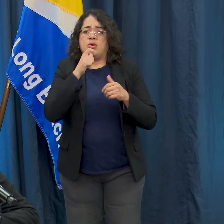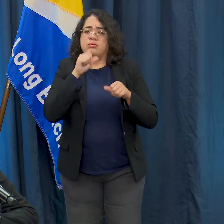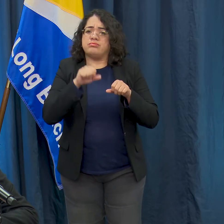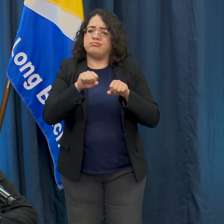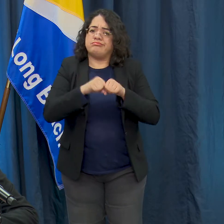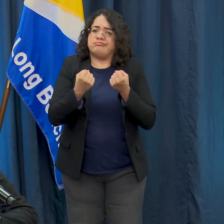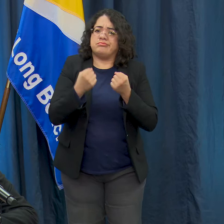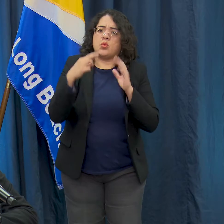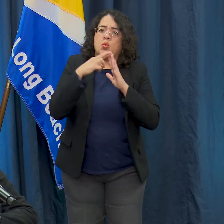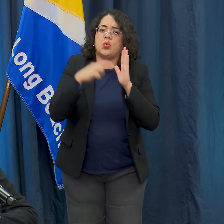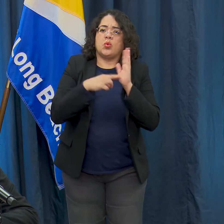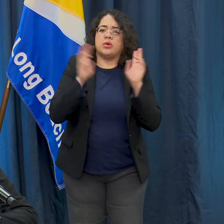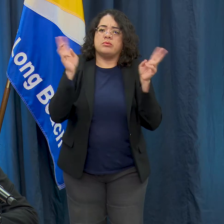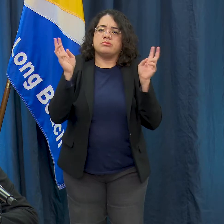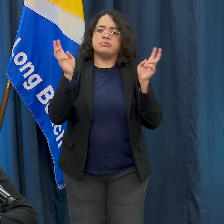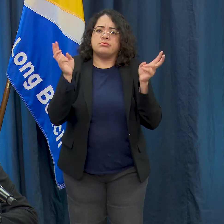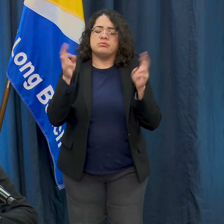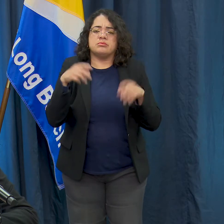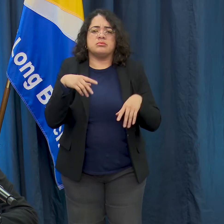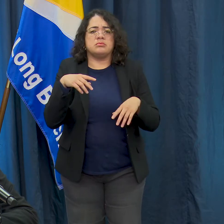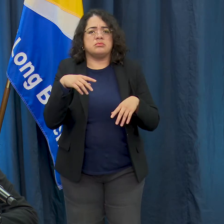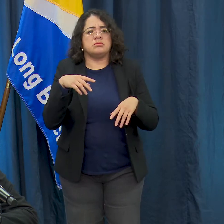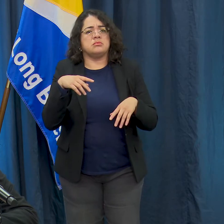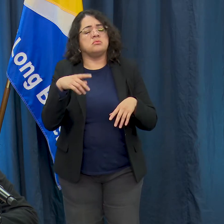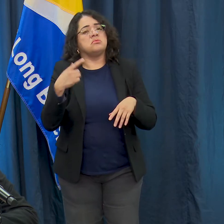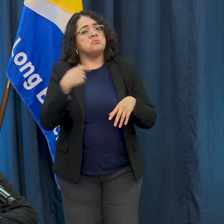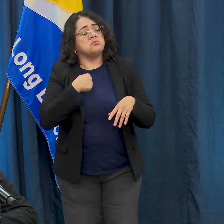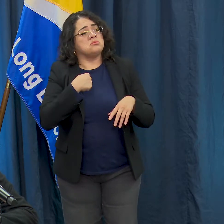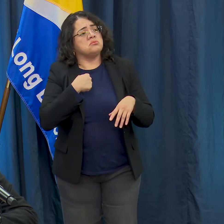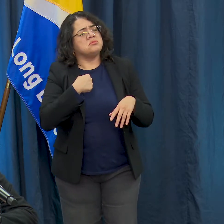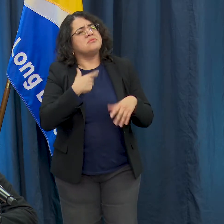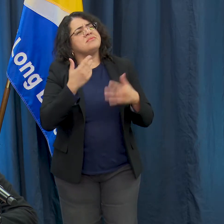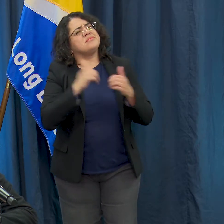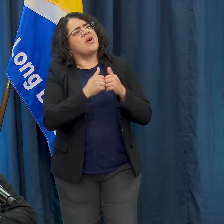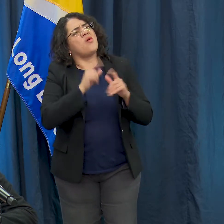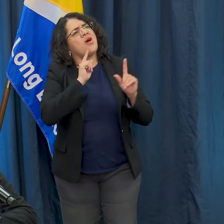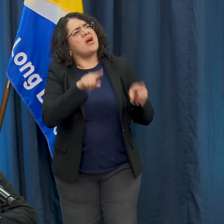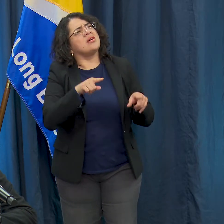don't know not that I am aware of. It may have happened that I'm not aware of the